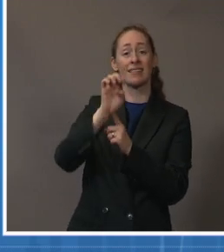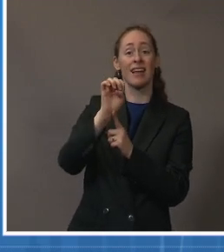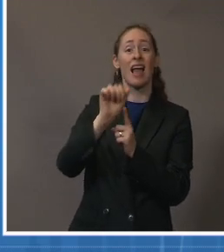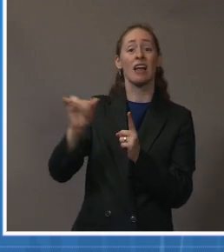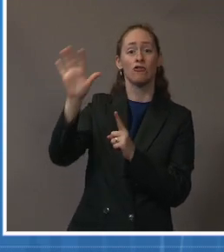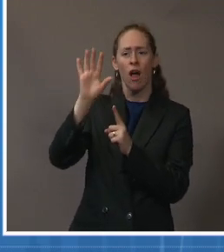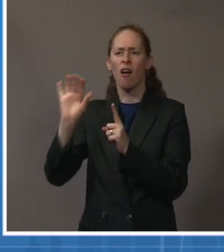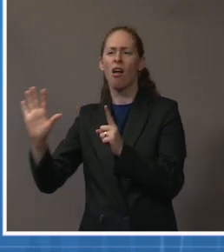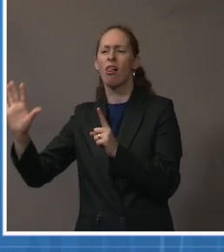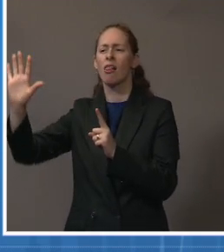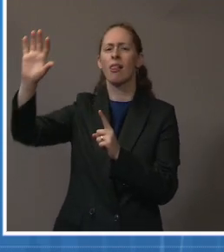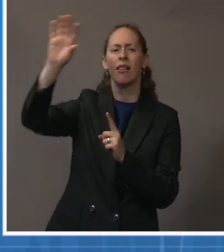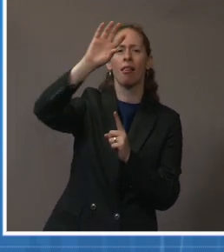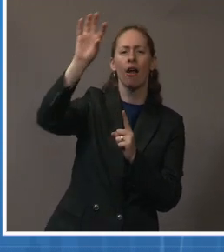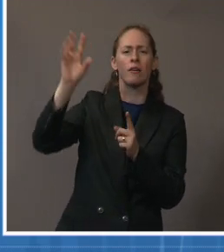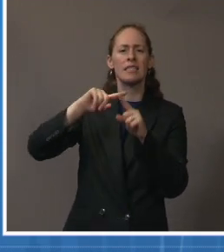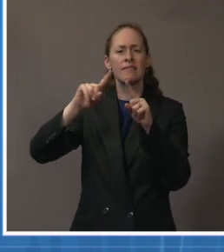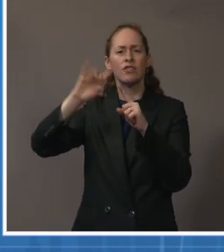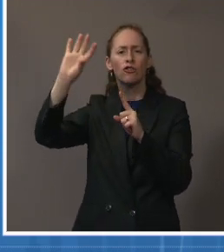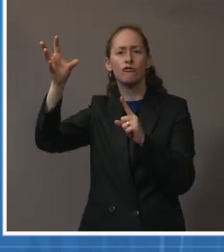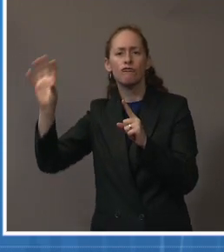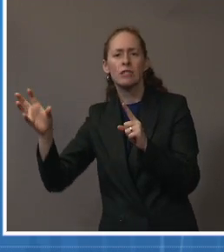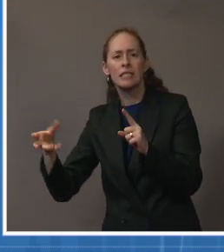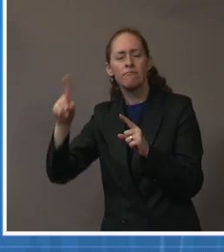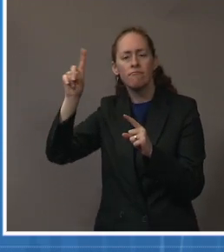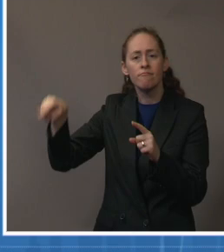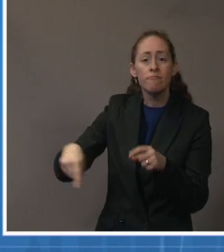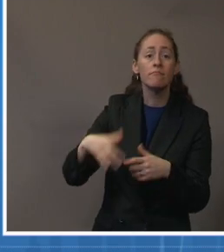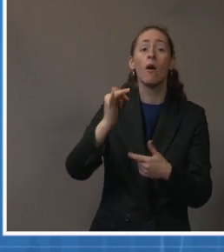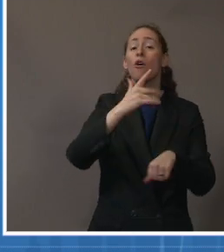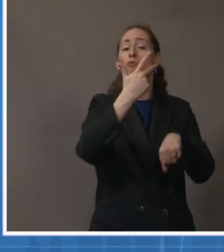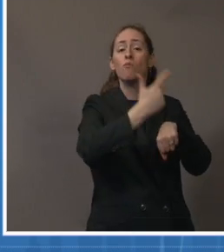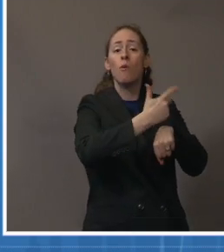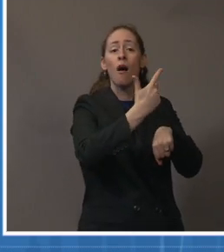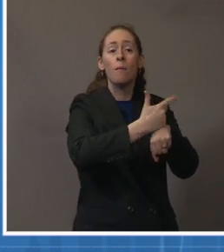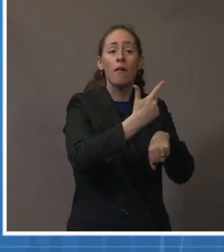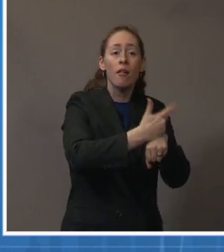including countries like Guatemala and Colombia, Peru and Ecuador, and many others.